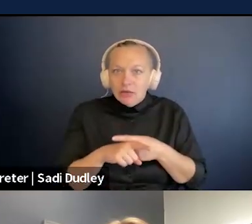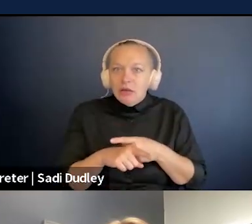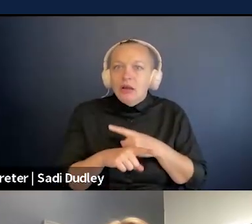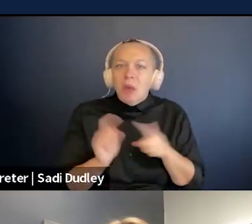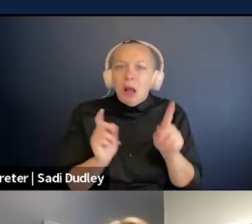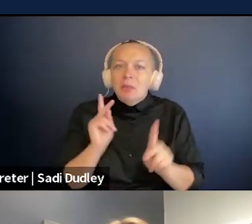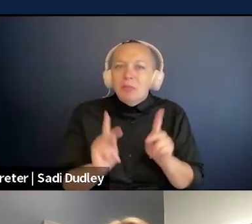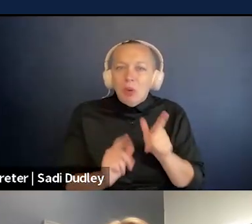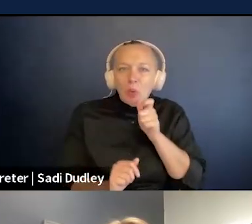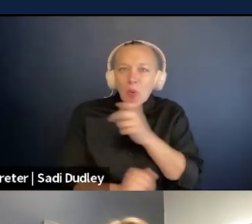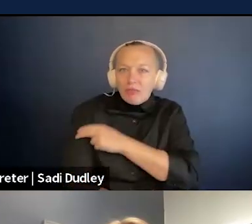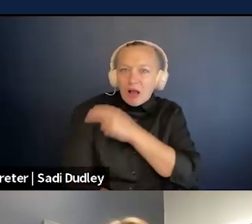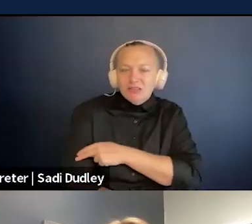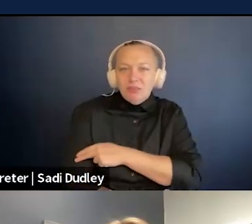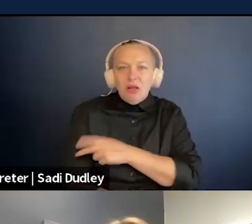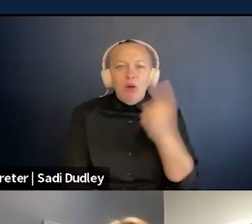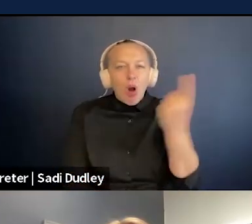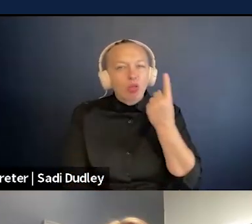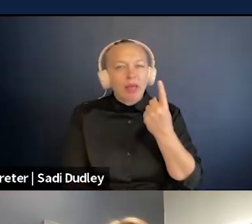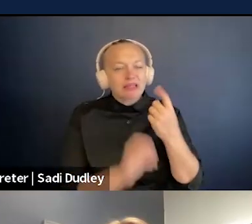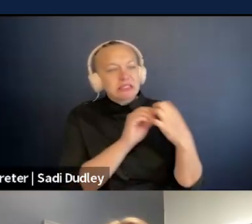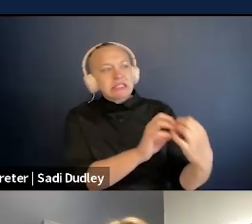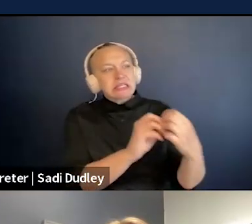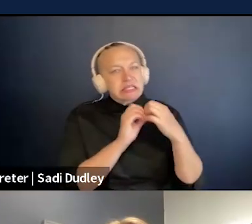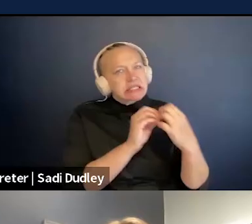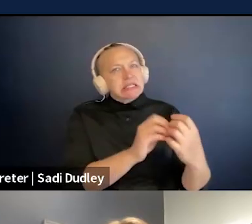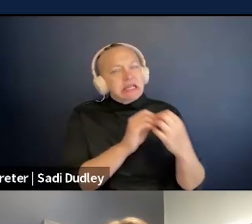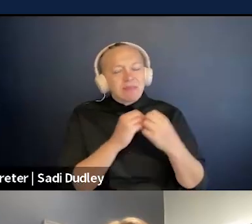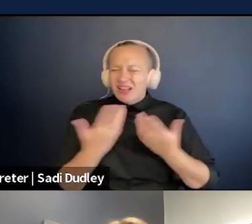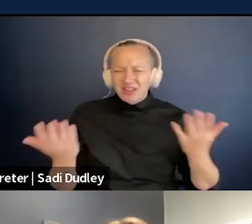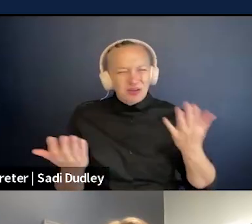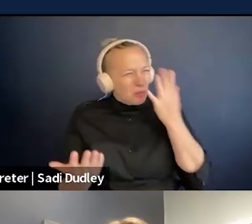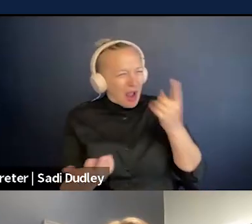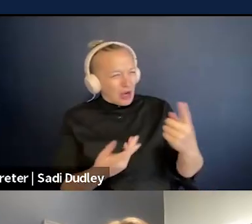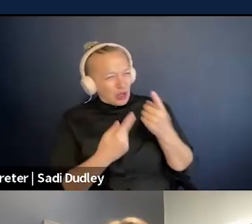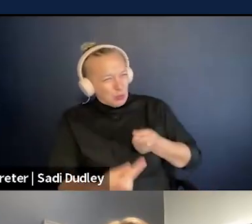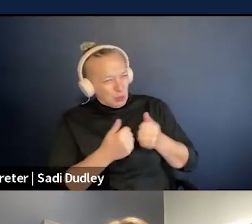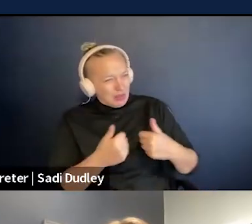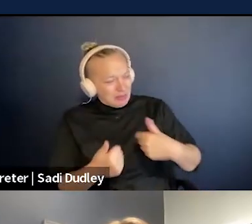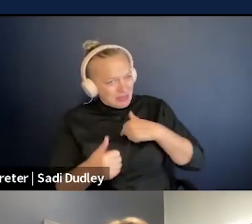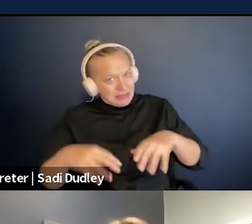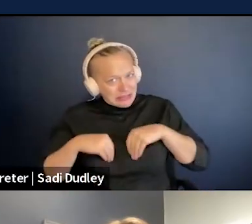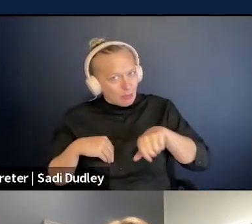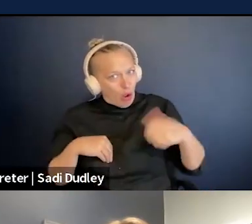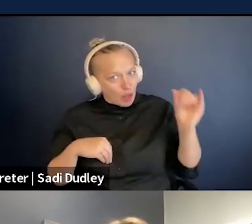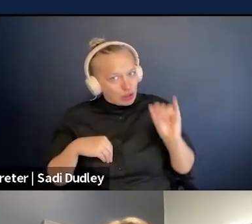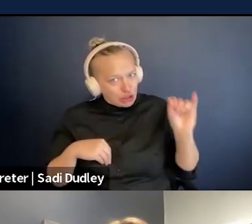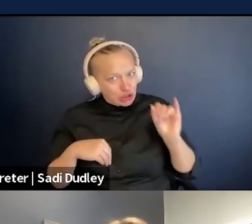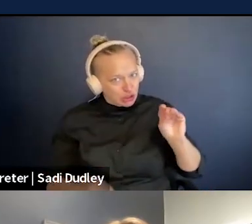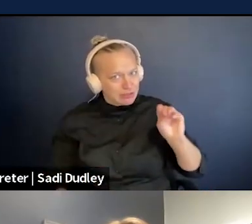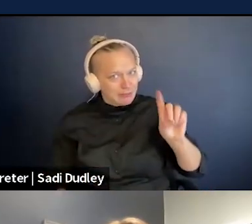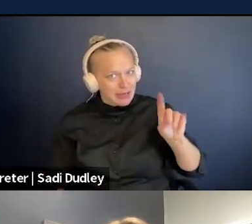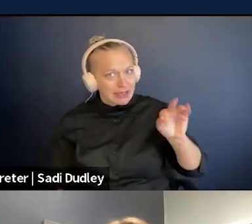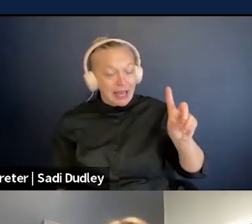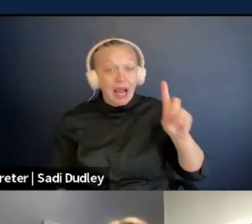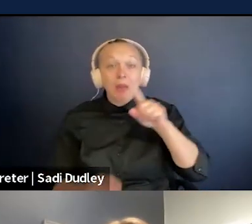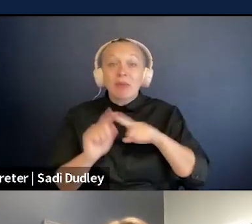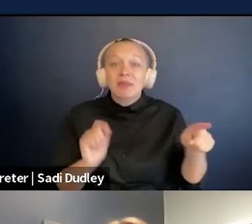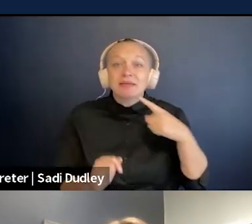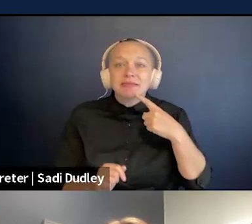And I figured out why. Because Medicaid… merit Blue Cross rate of reimbursement was 3 times as high as Medicaid.